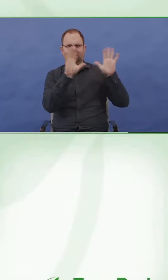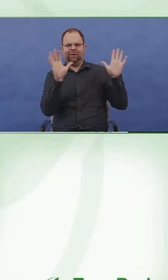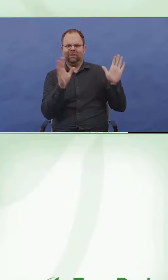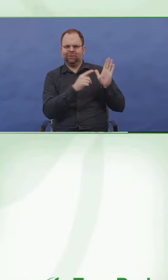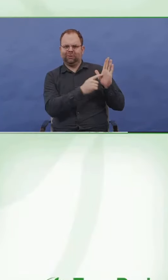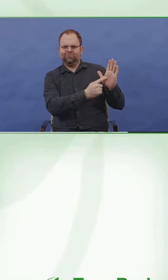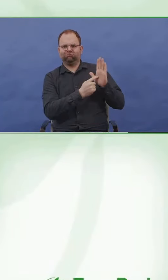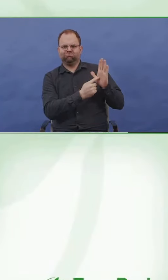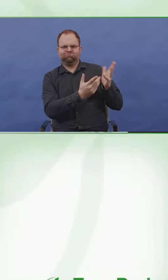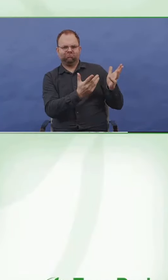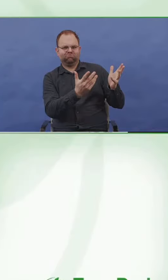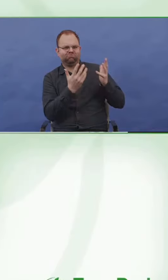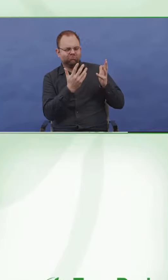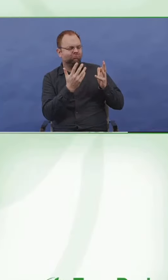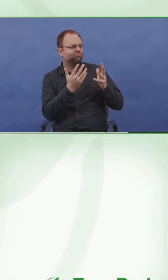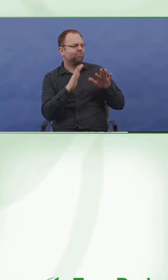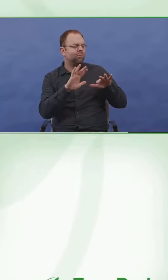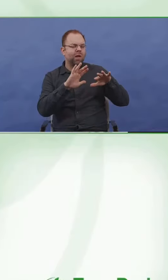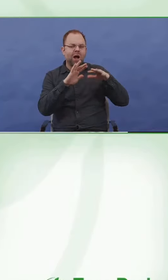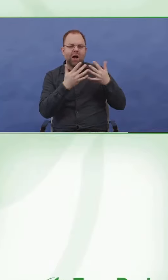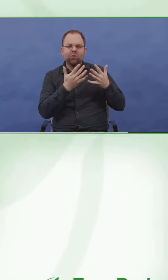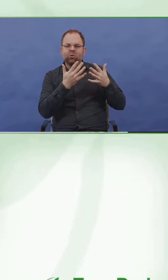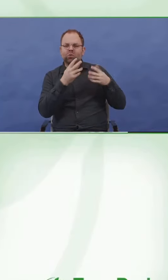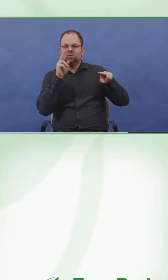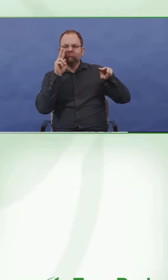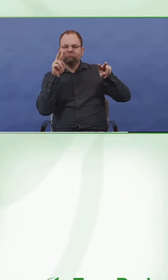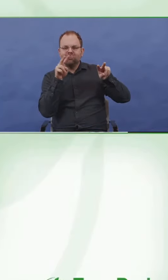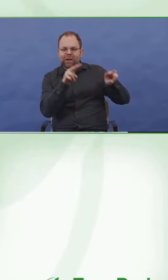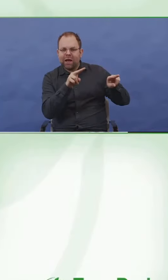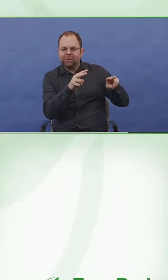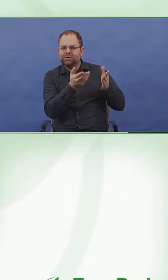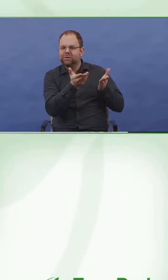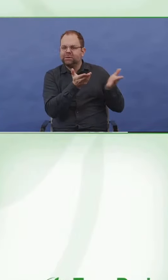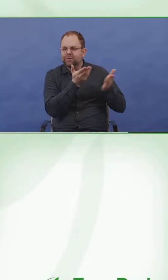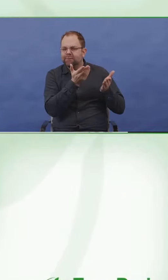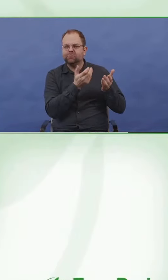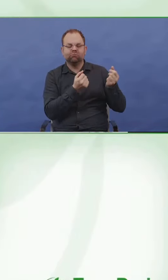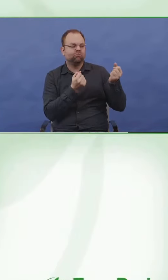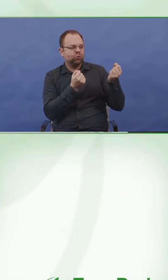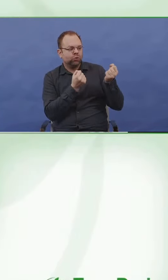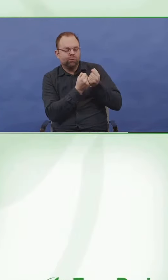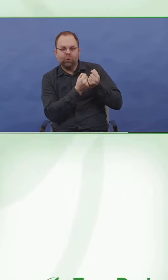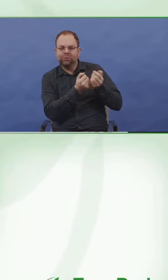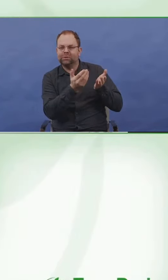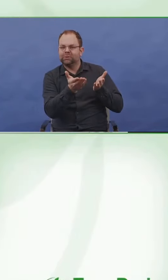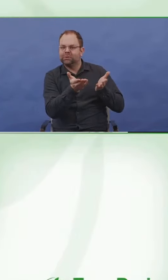I'm sure there are many questions that we will come to that afterwards. Let's now go to the panel discussion.